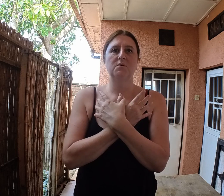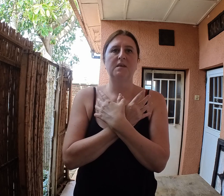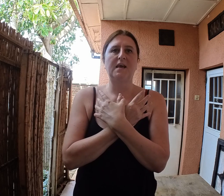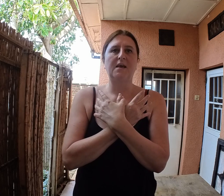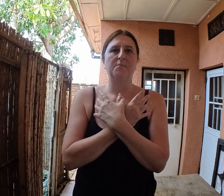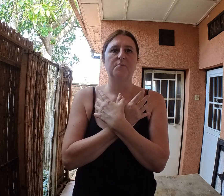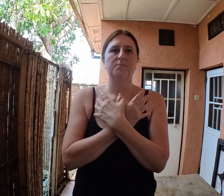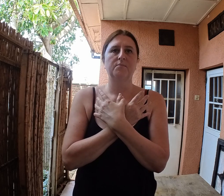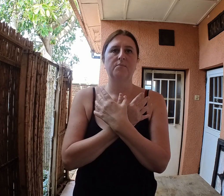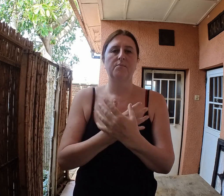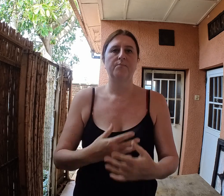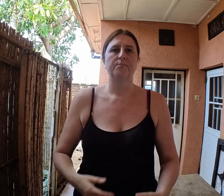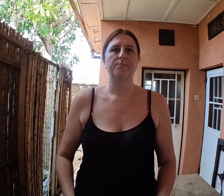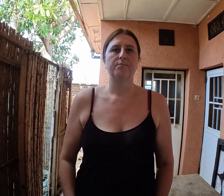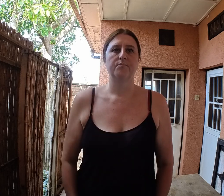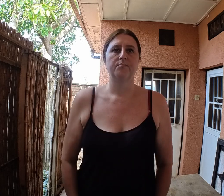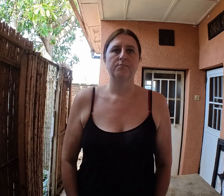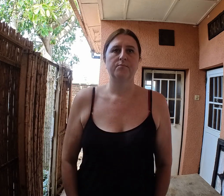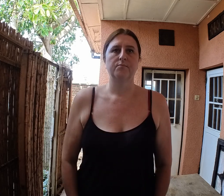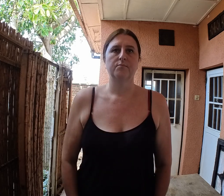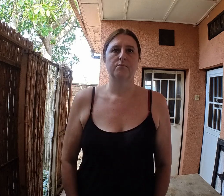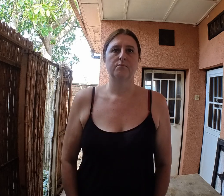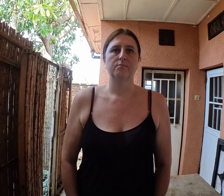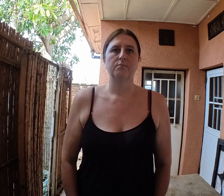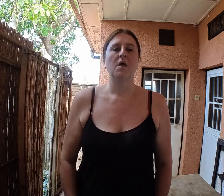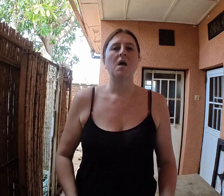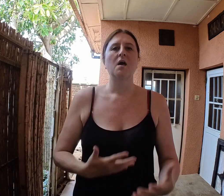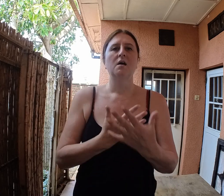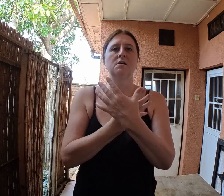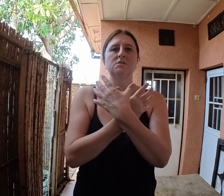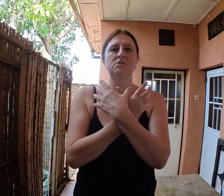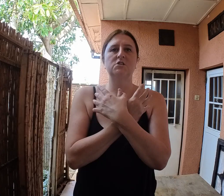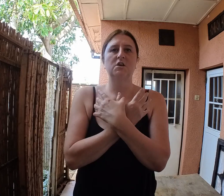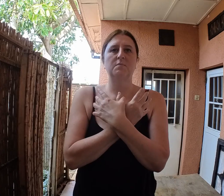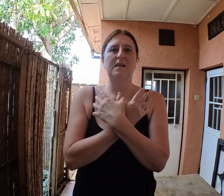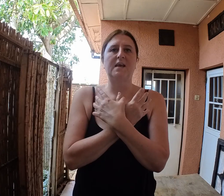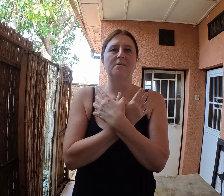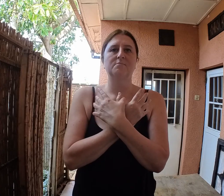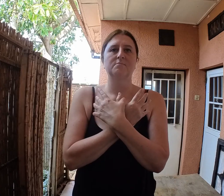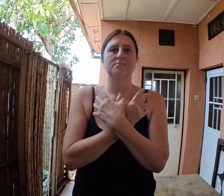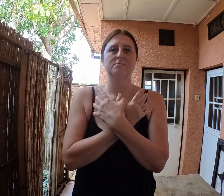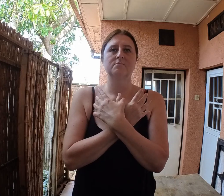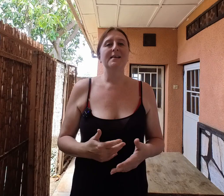Germany.